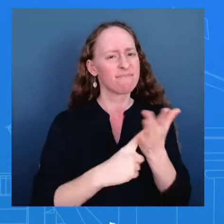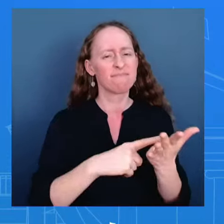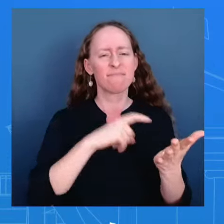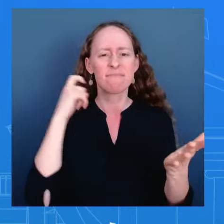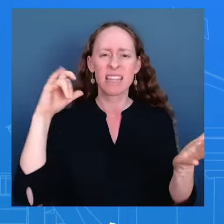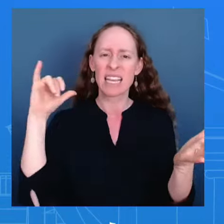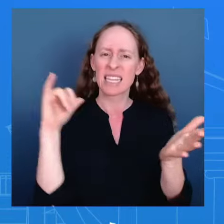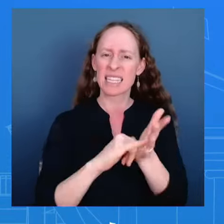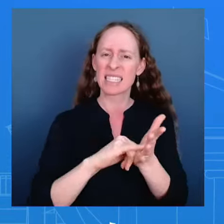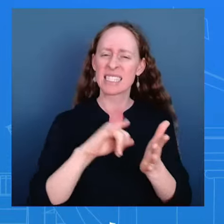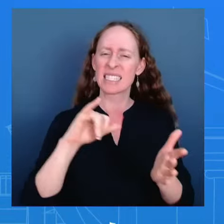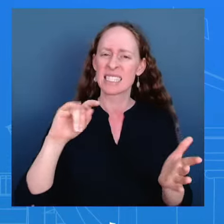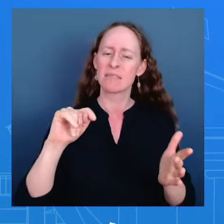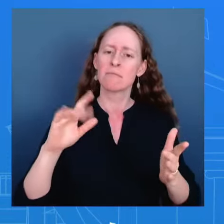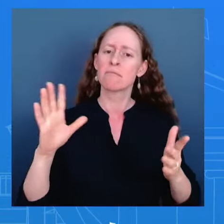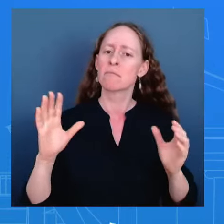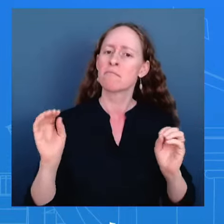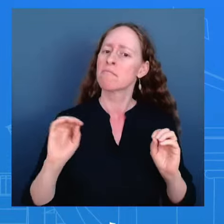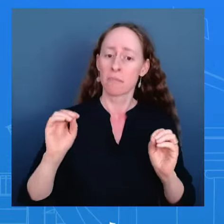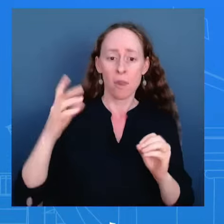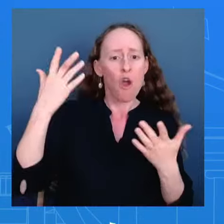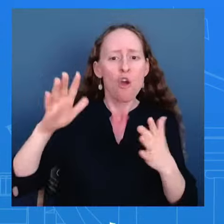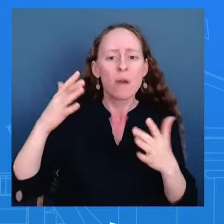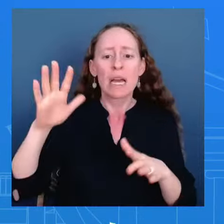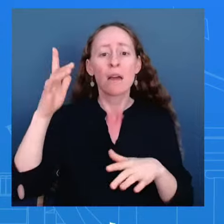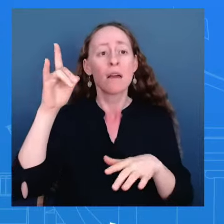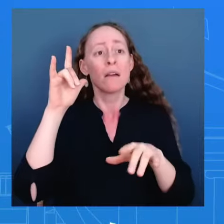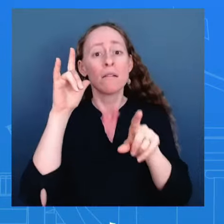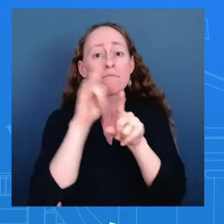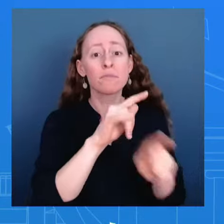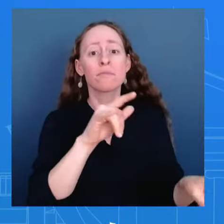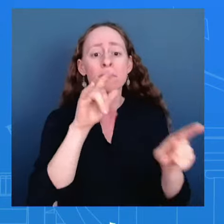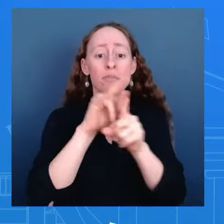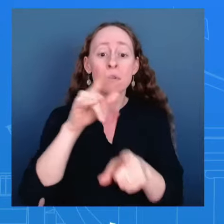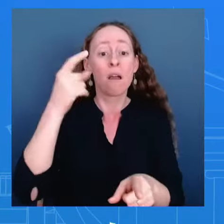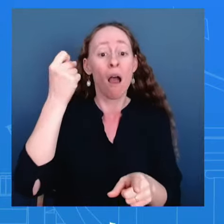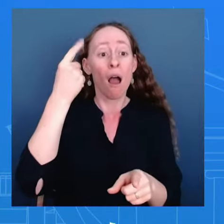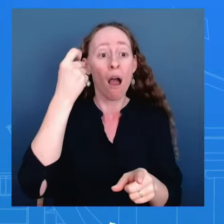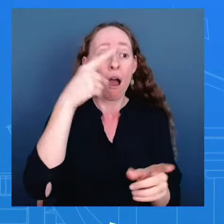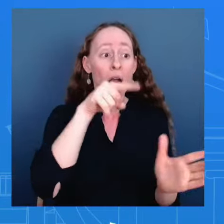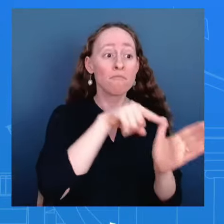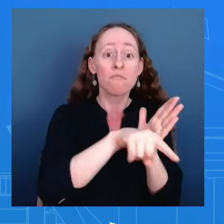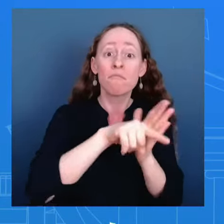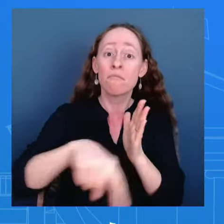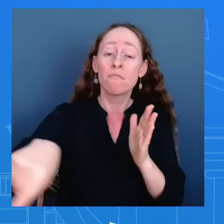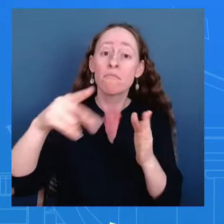that didn't cause civilian casualties. This is an airstrike, it's not a major ground operation. It's different.